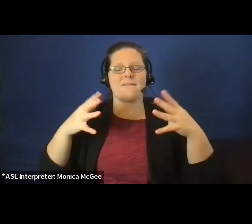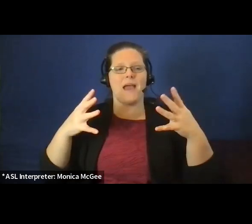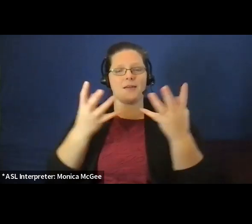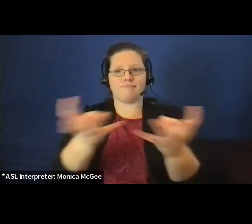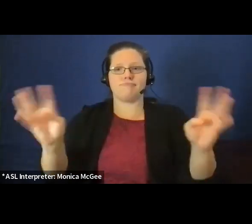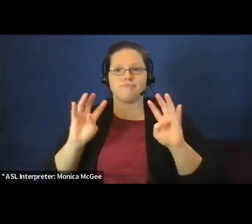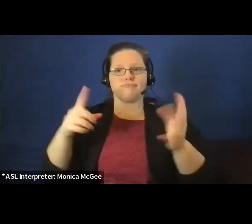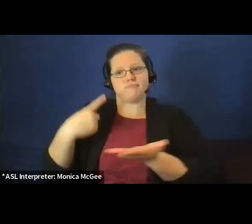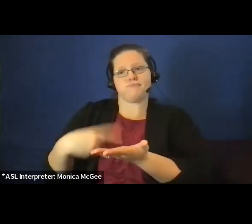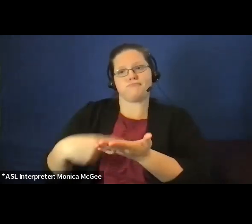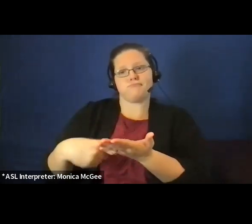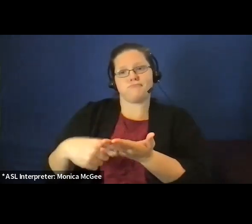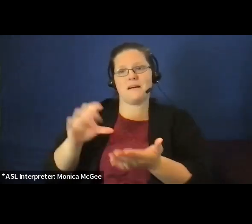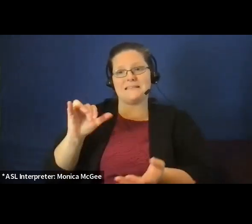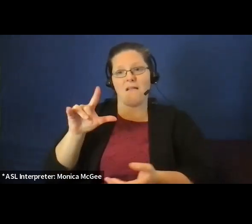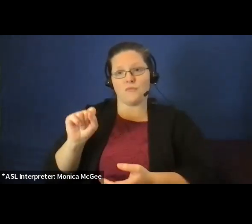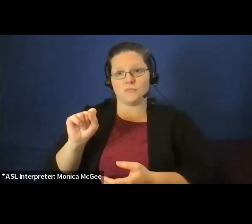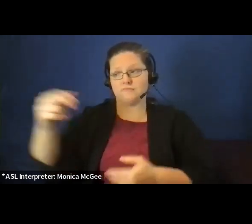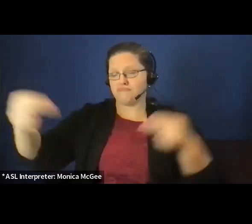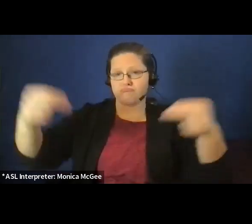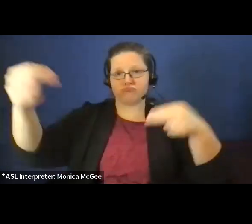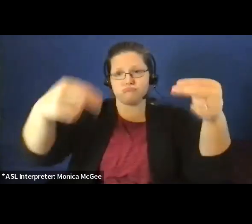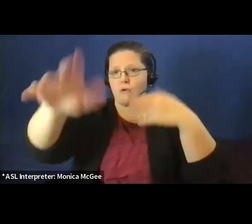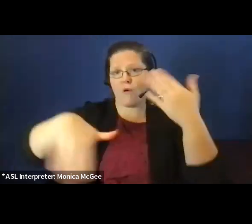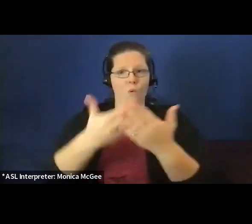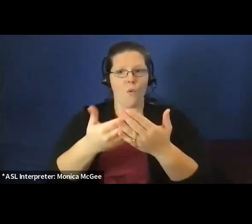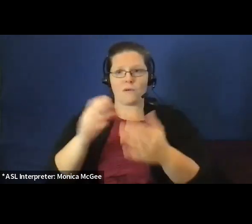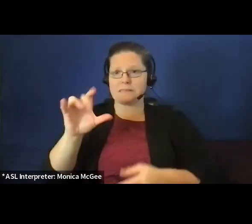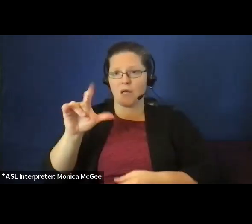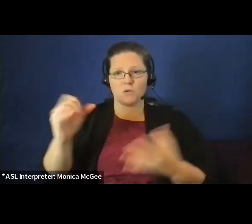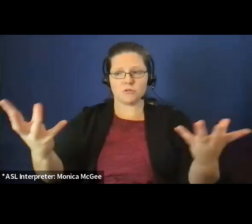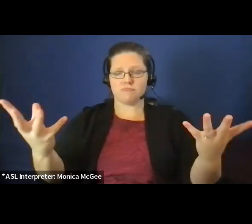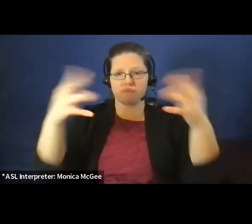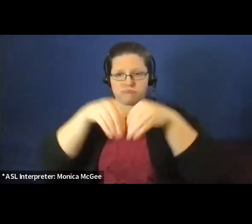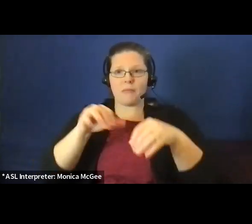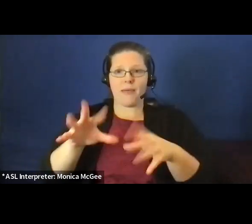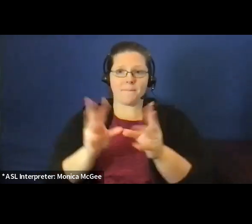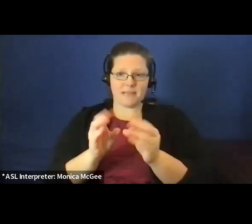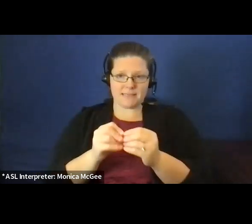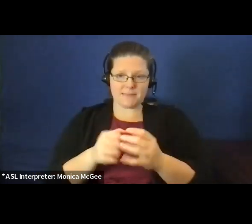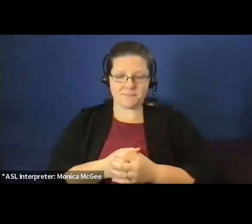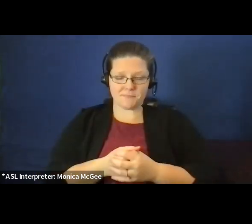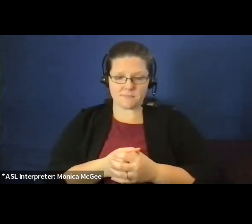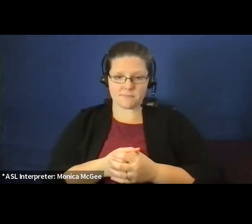catching up. So after Michael, we had many March, we had a round table